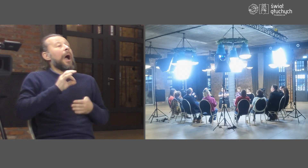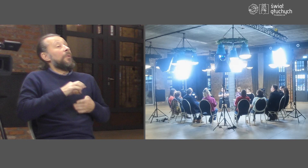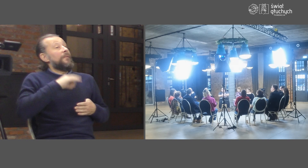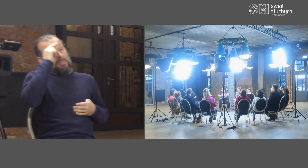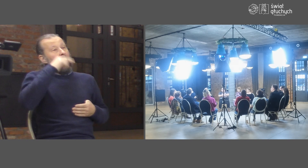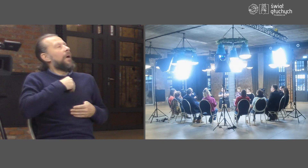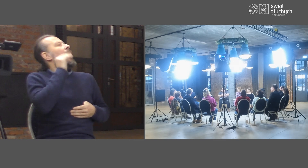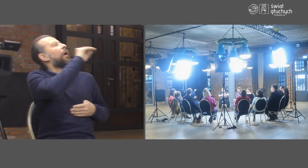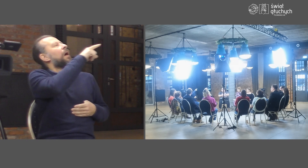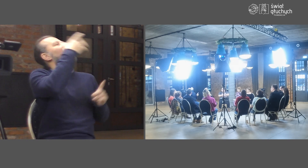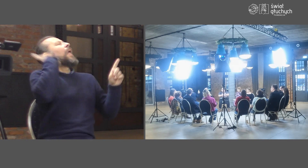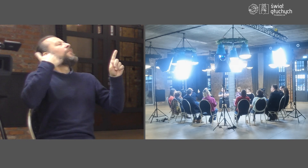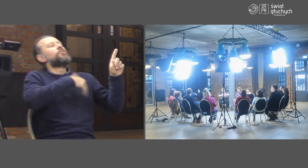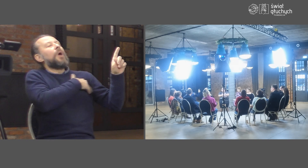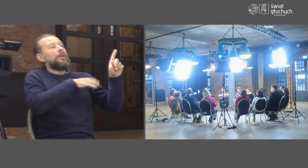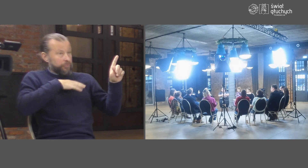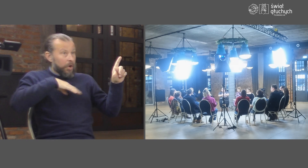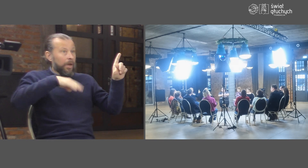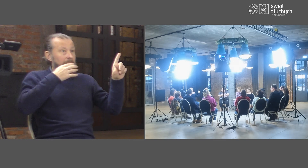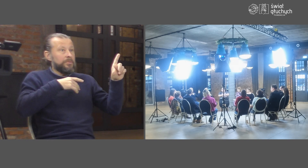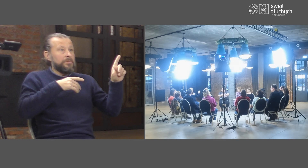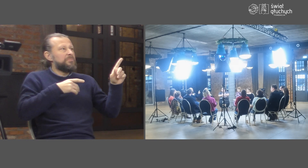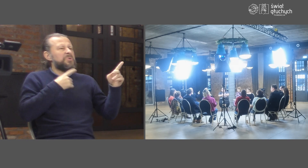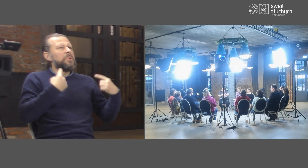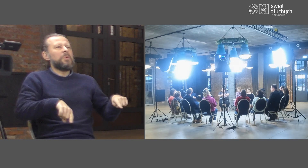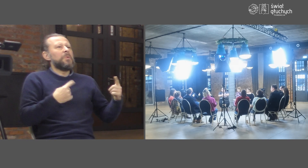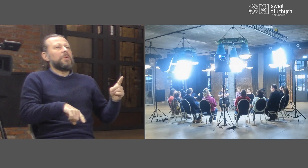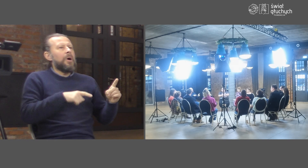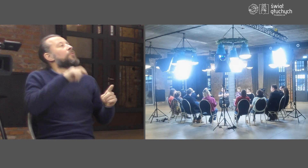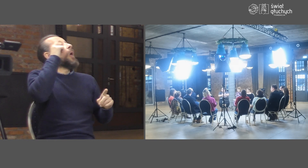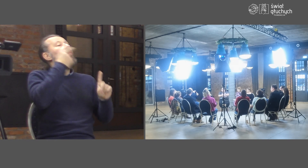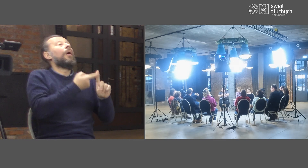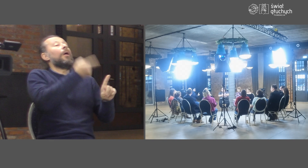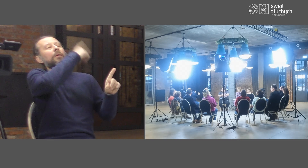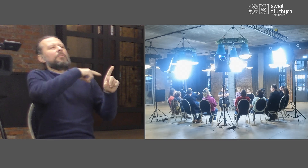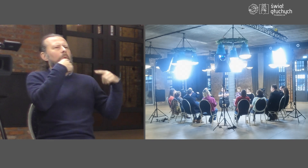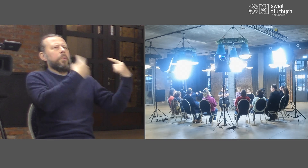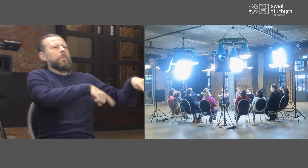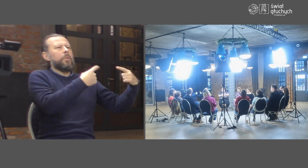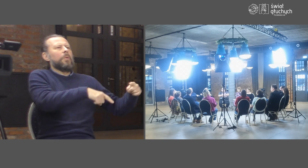So I ask my dad: "— Was there a speech therapist at school in the past? — No, there wasn’t. And even earlier? — No, there wasn’t."